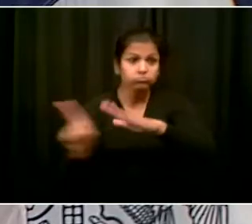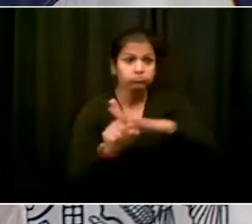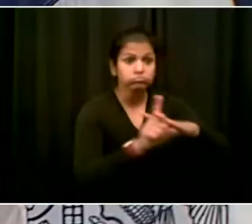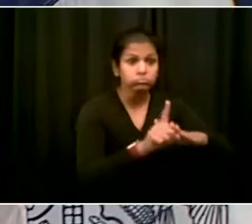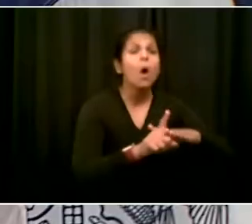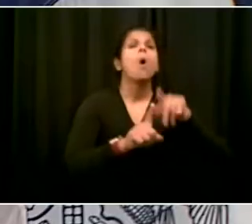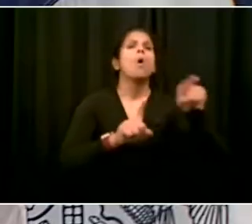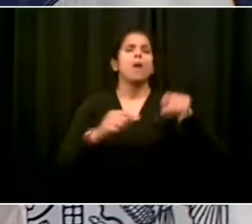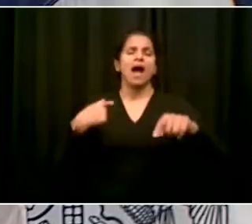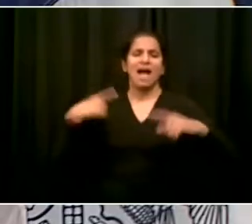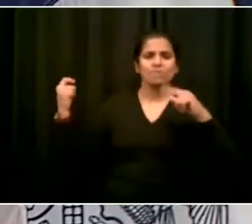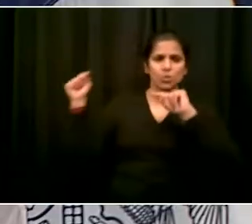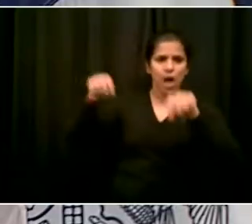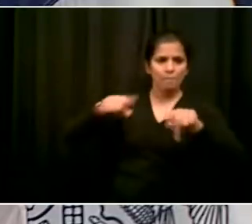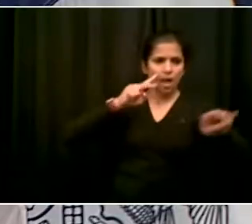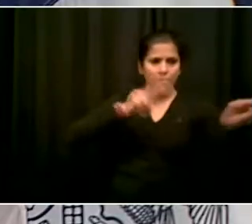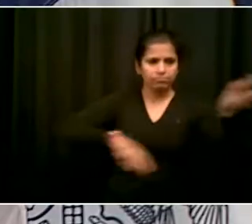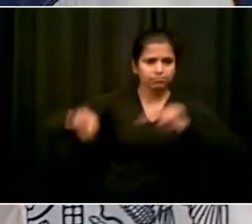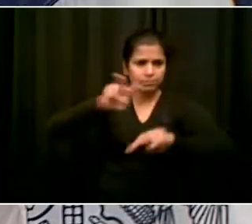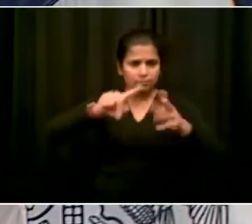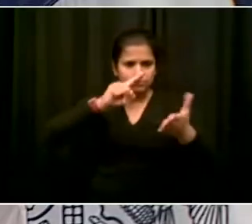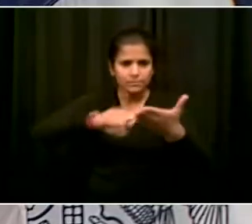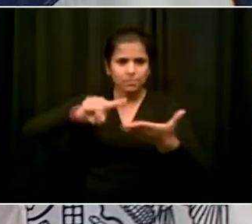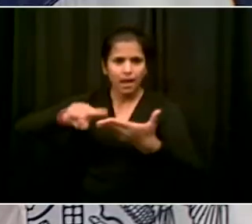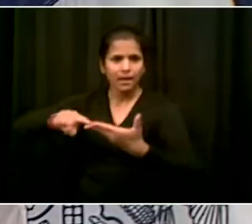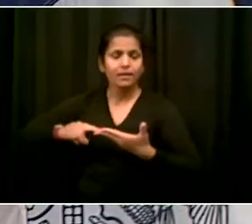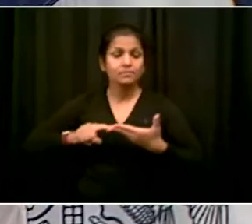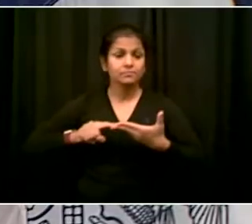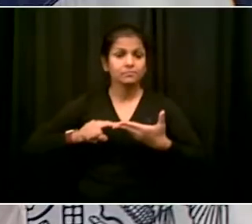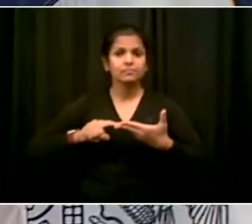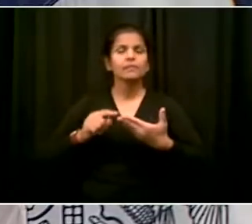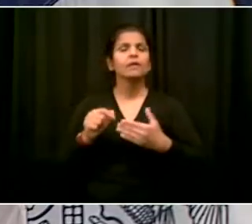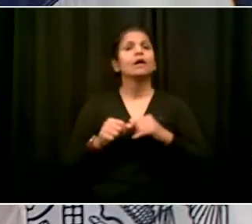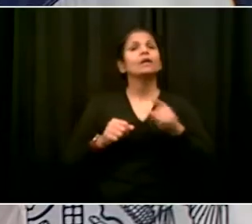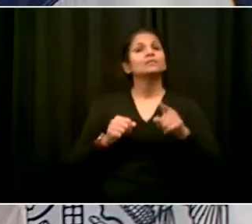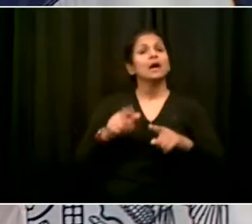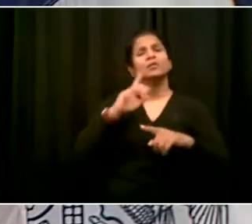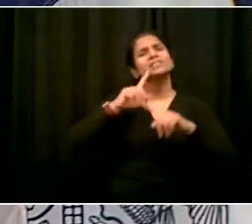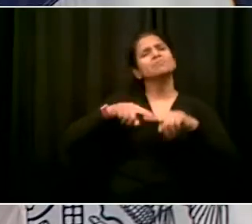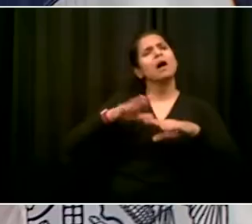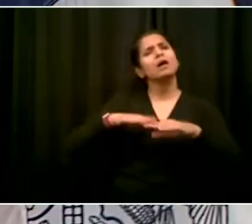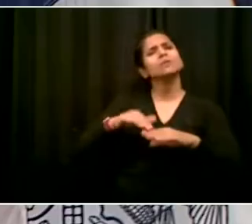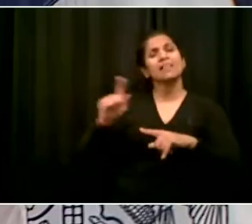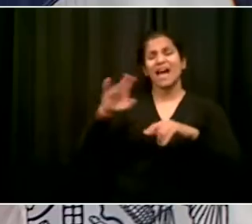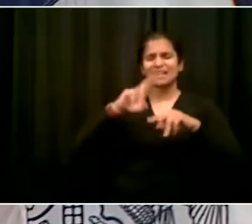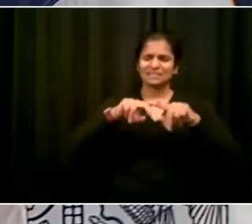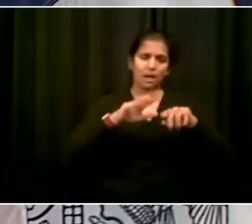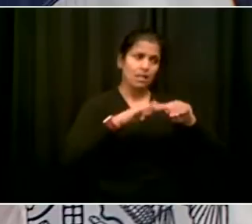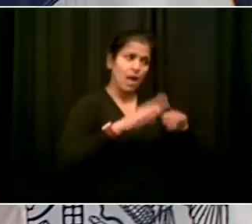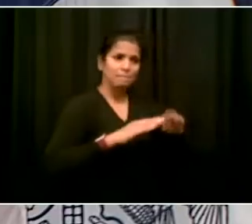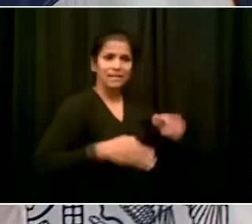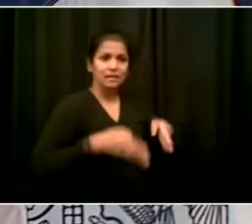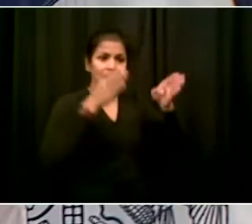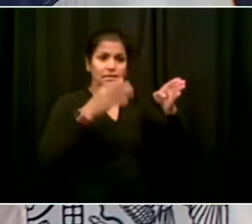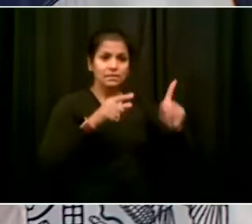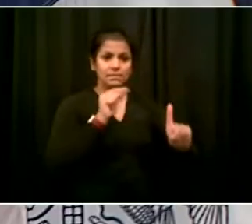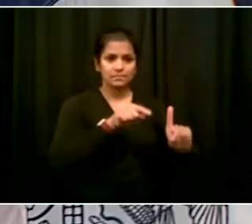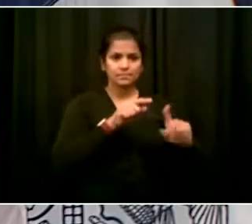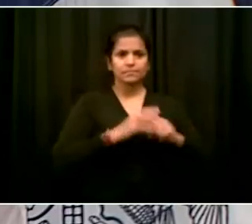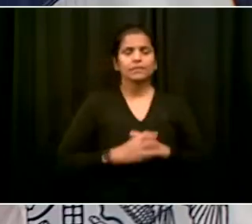HEALTHTH SAFETY IISUSEE.